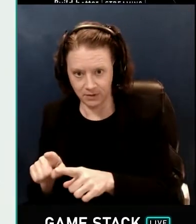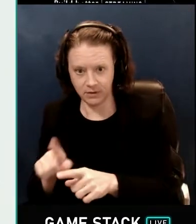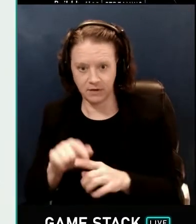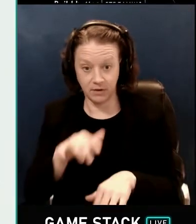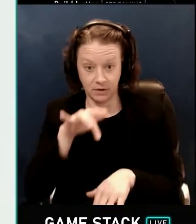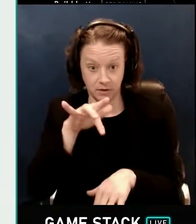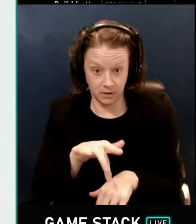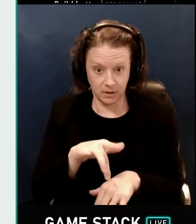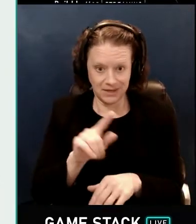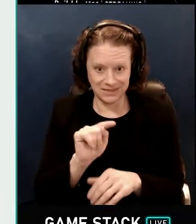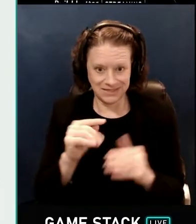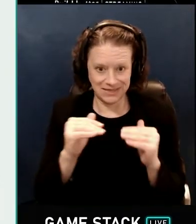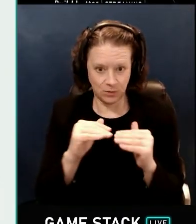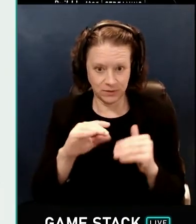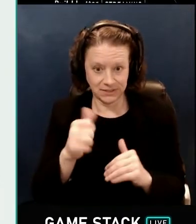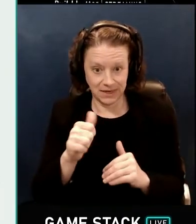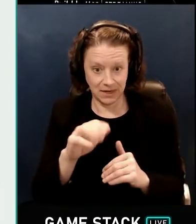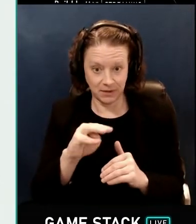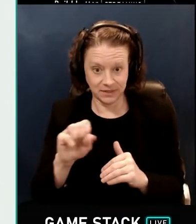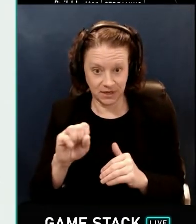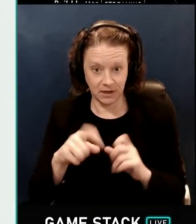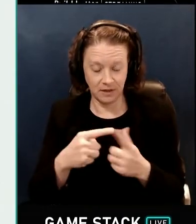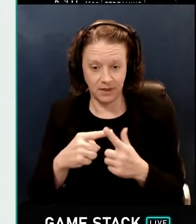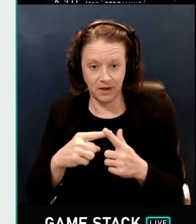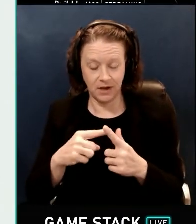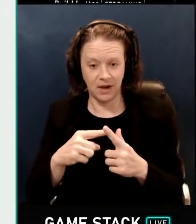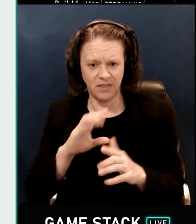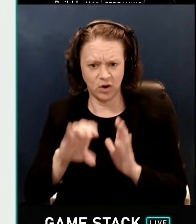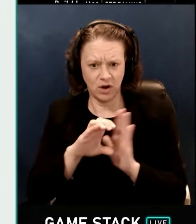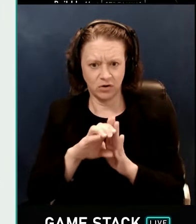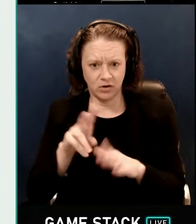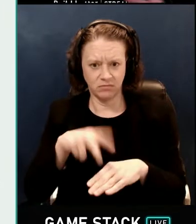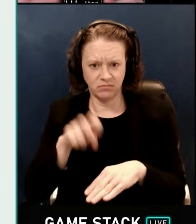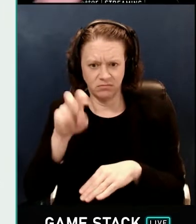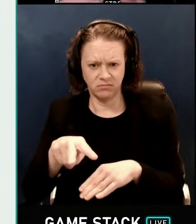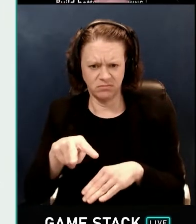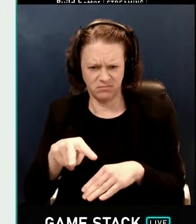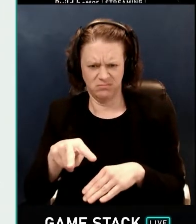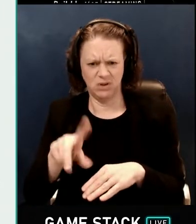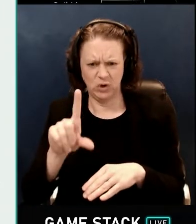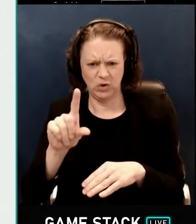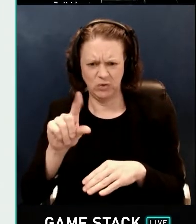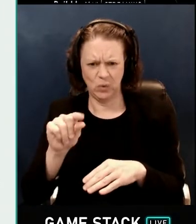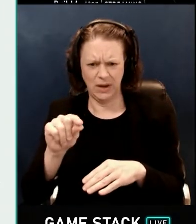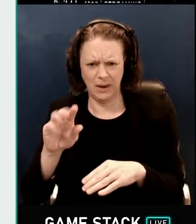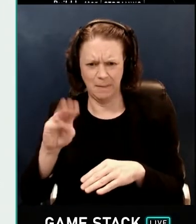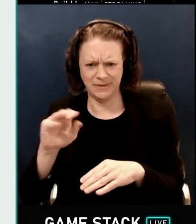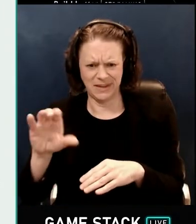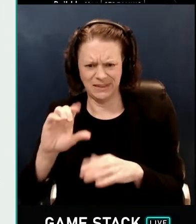and they see their character jump at T = 30 milliseconds, do the subtraction and we get 20 milliseconds.